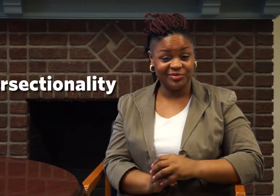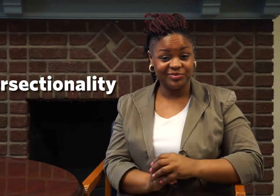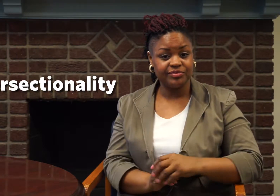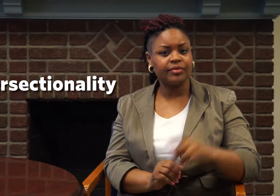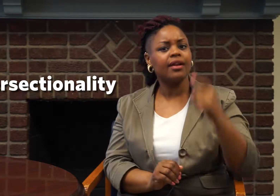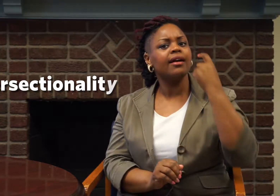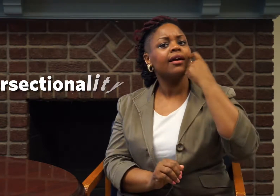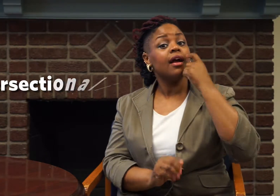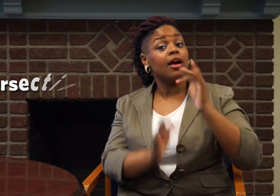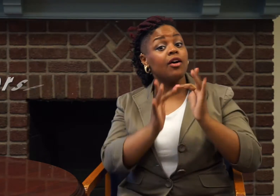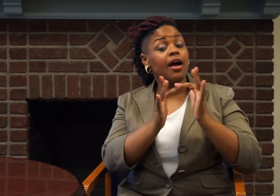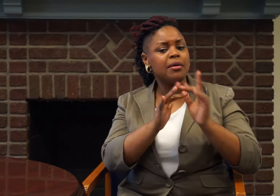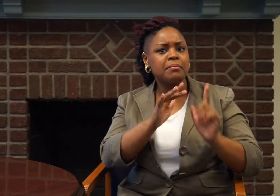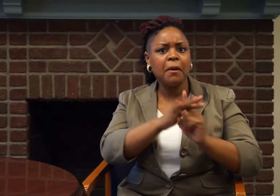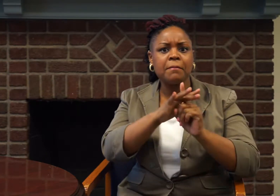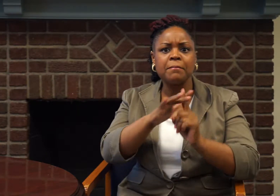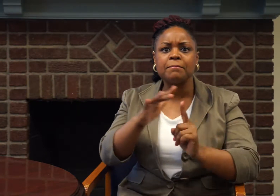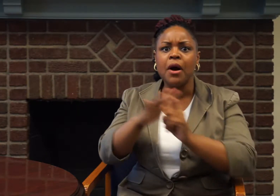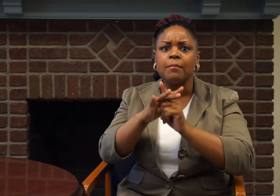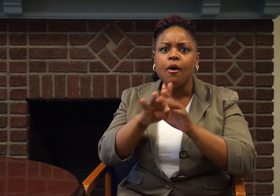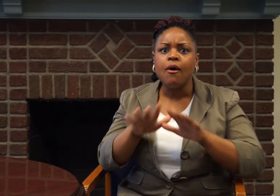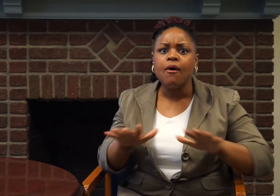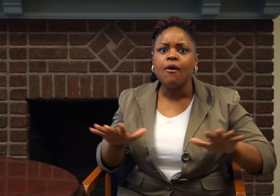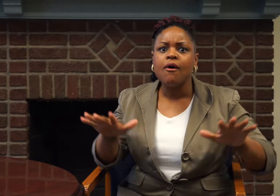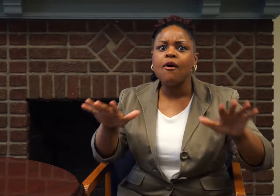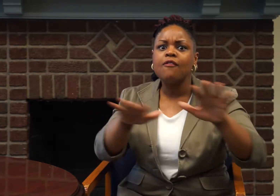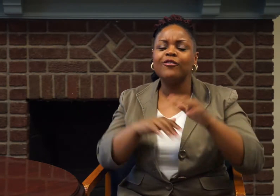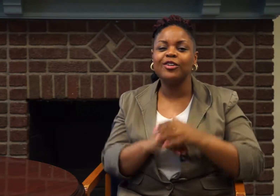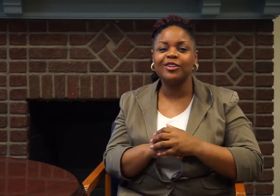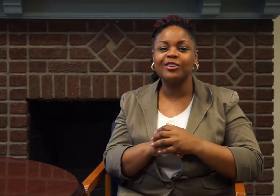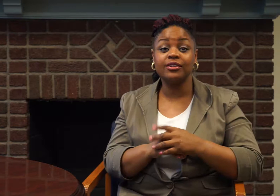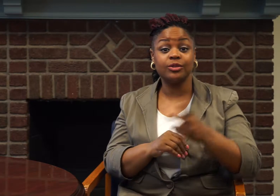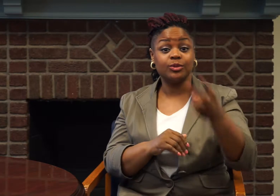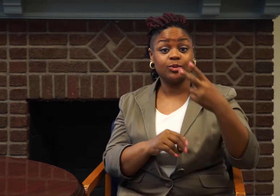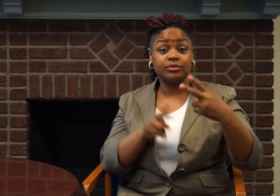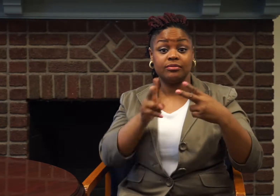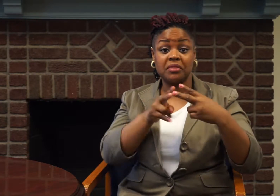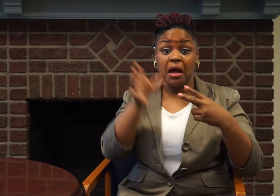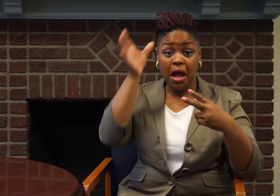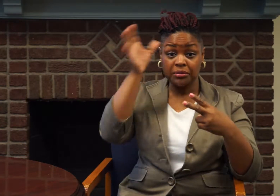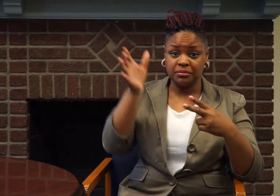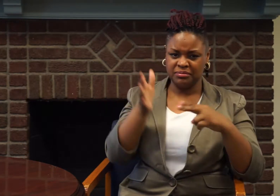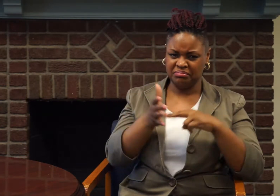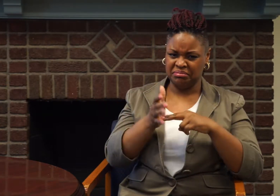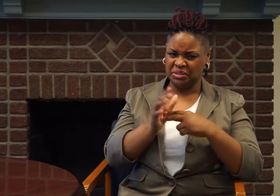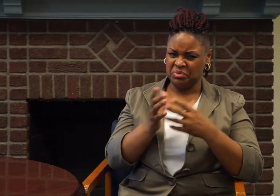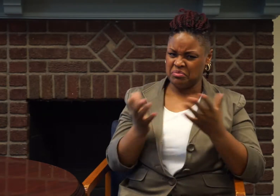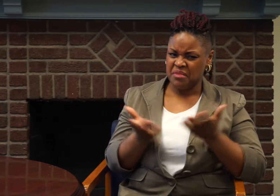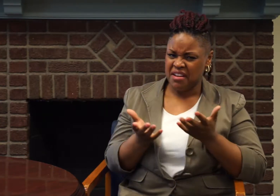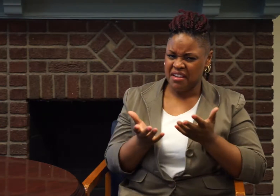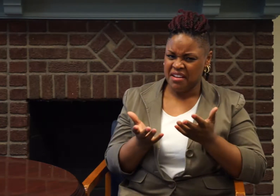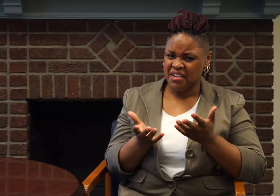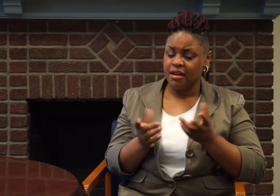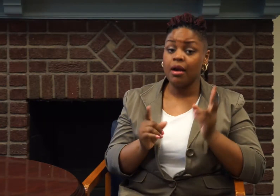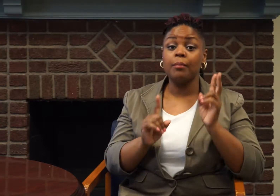In the past year you've seen these concepts popping up all over on the Internet. But what do these concepts mean?